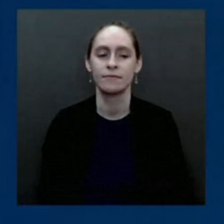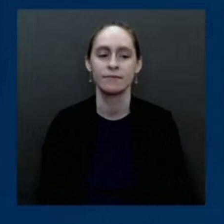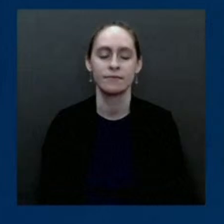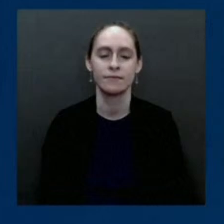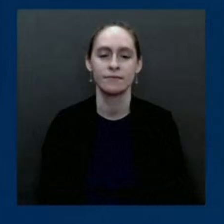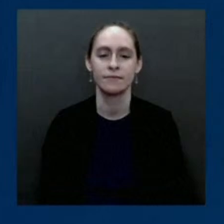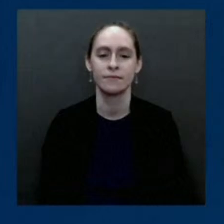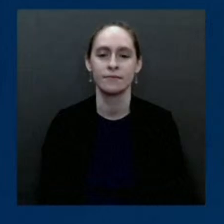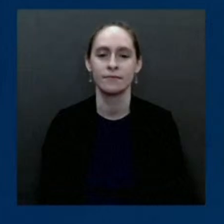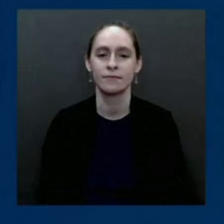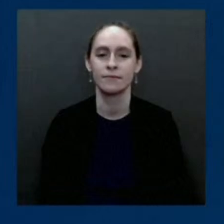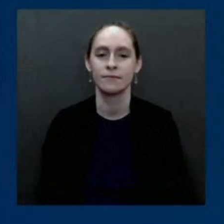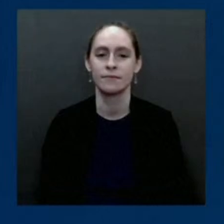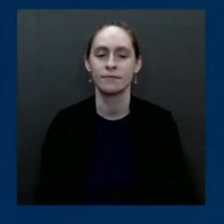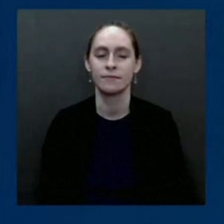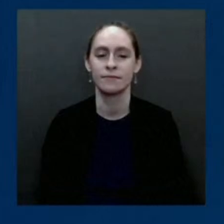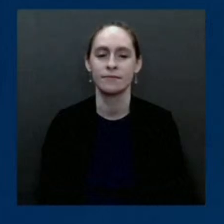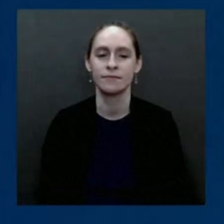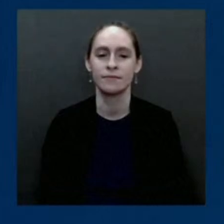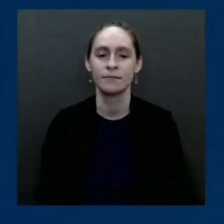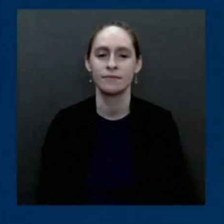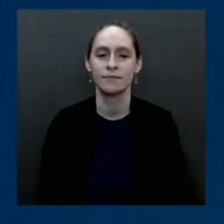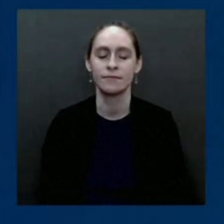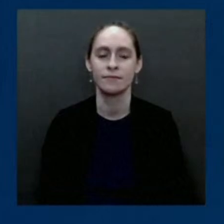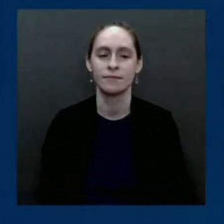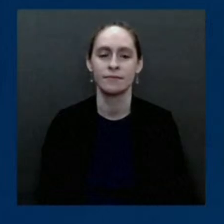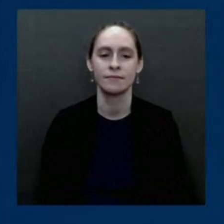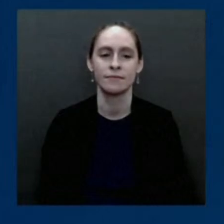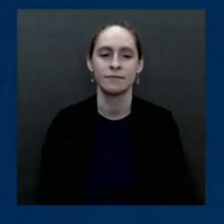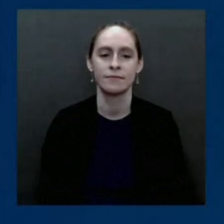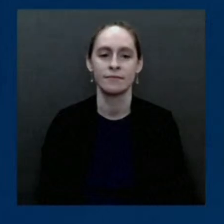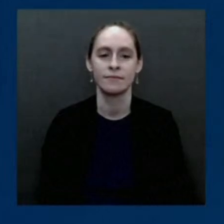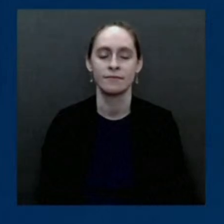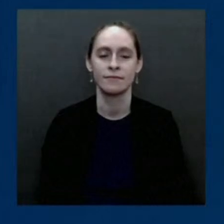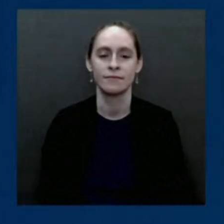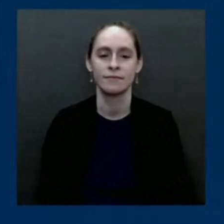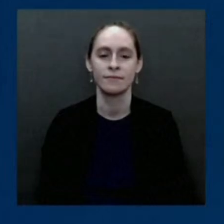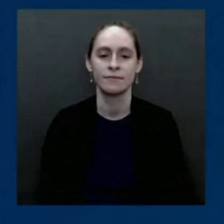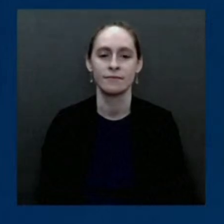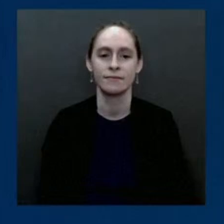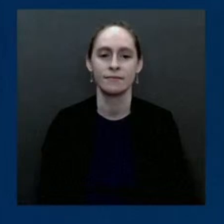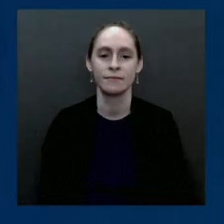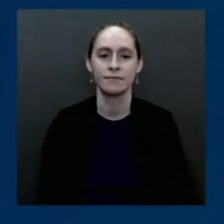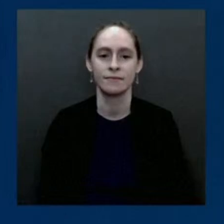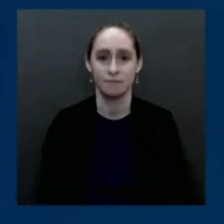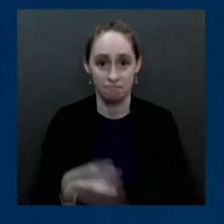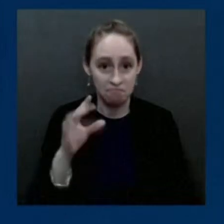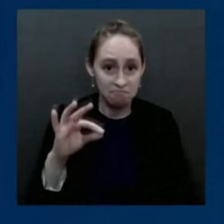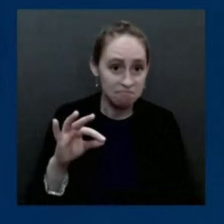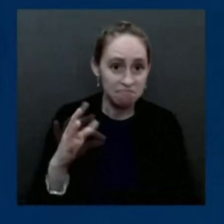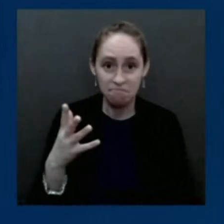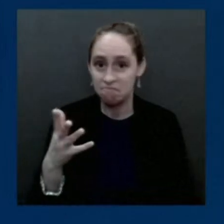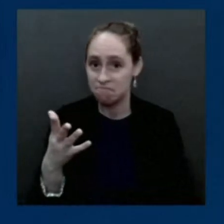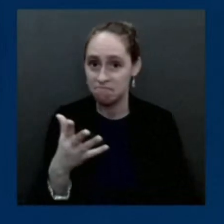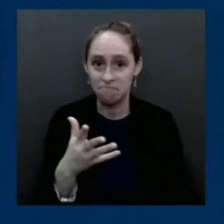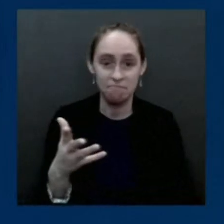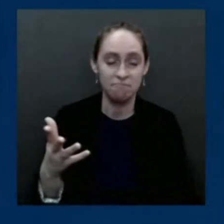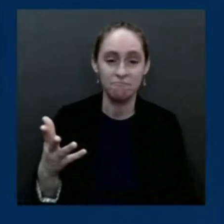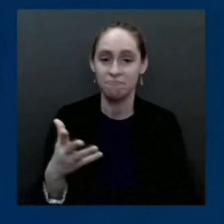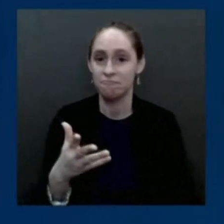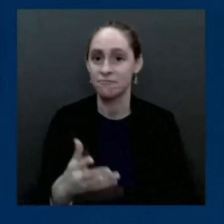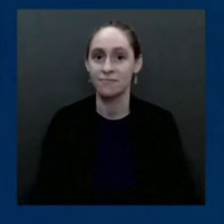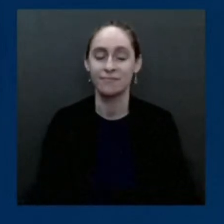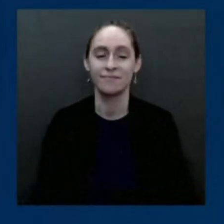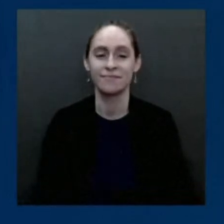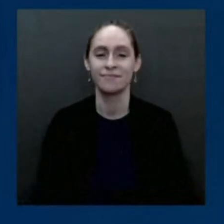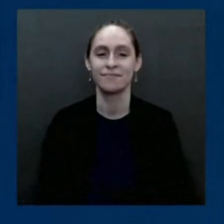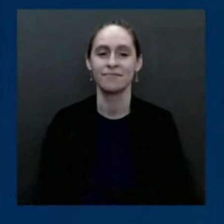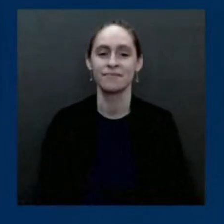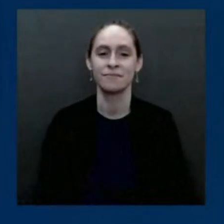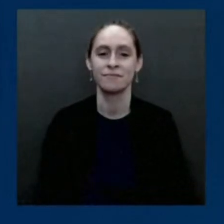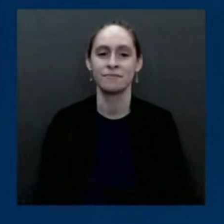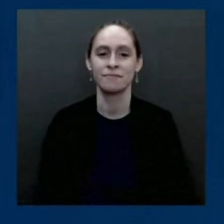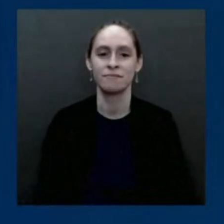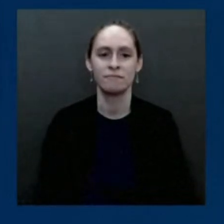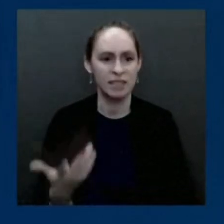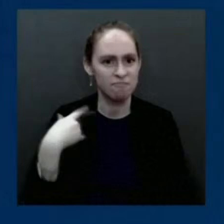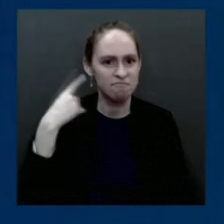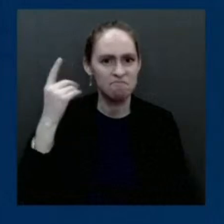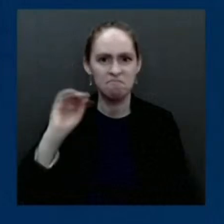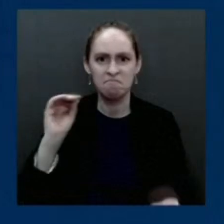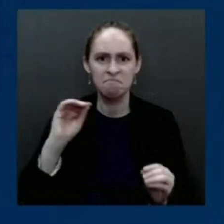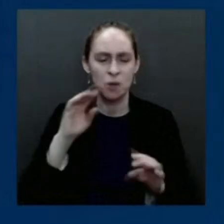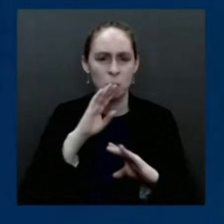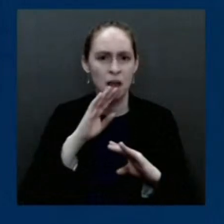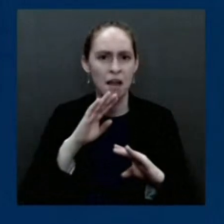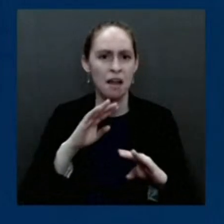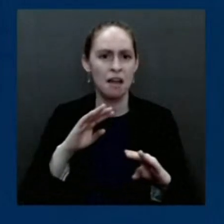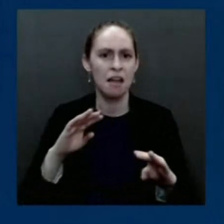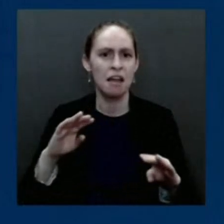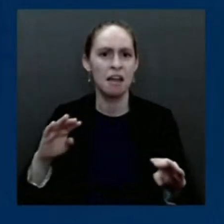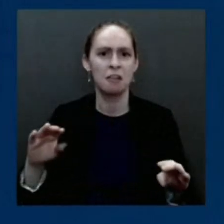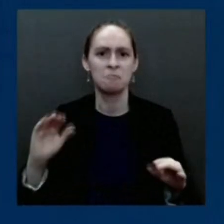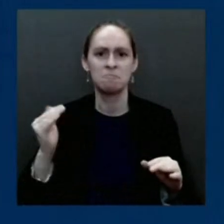POST.